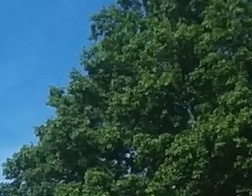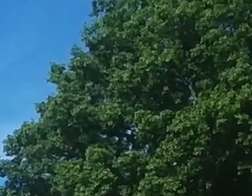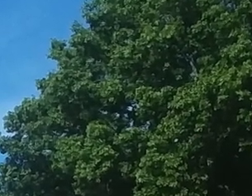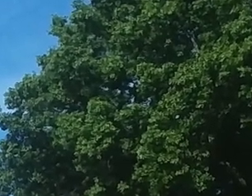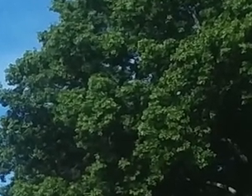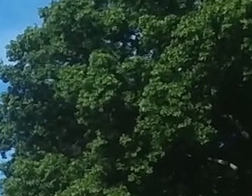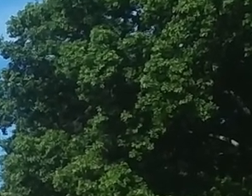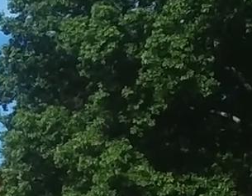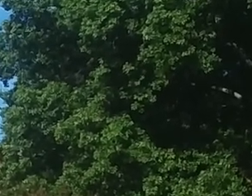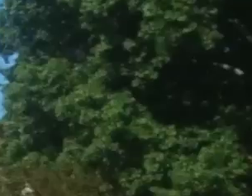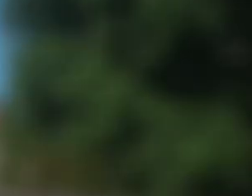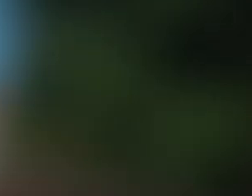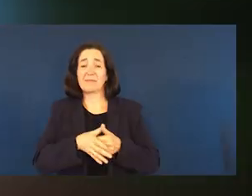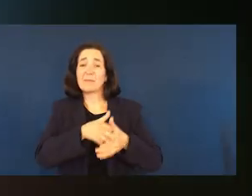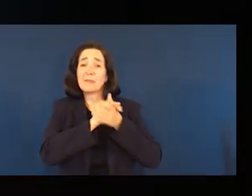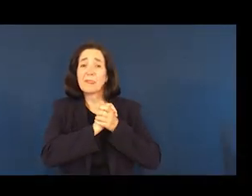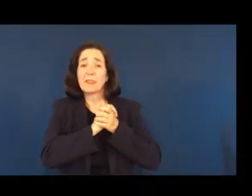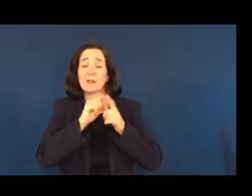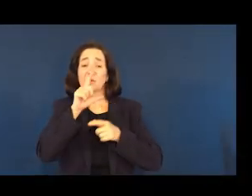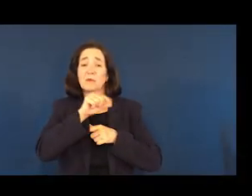Congratulations to our 2020 grads. Go Bucs.